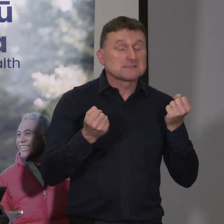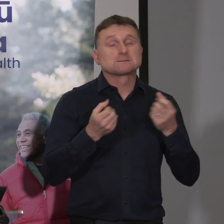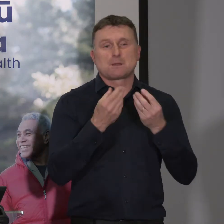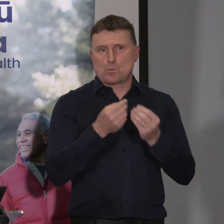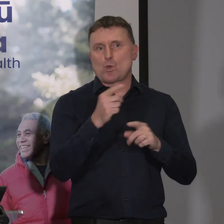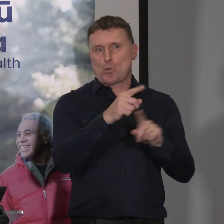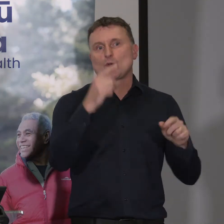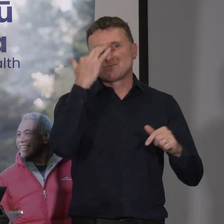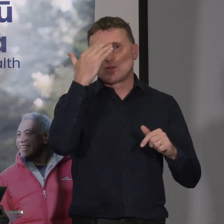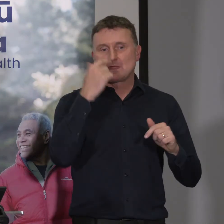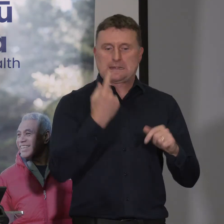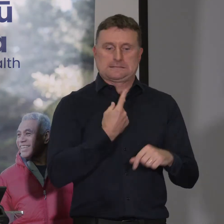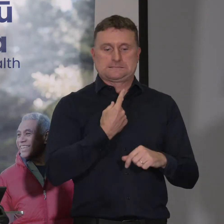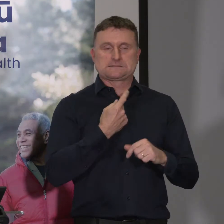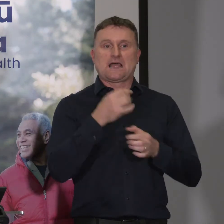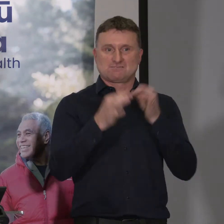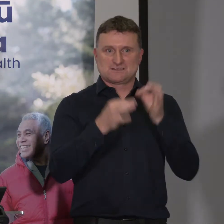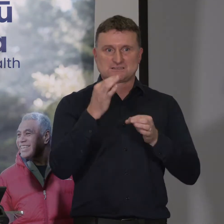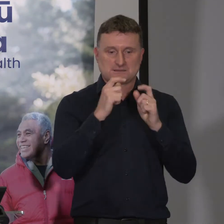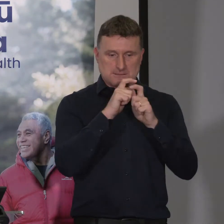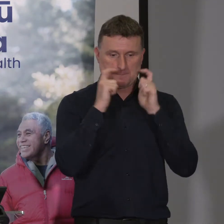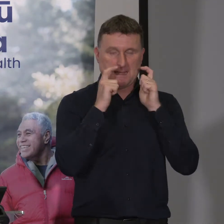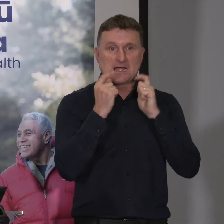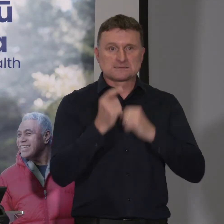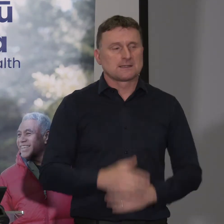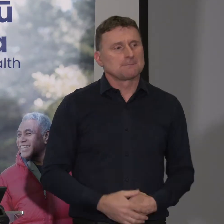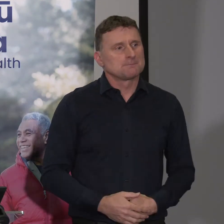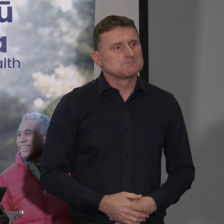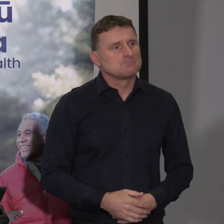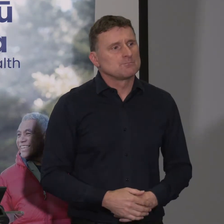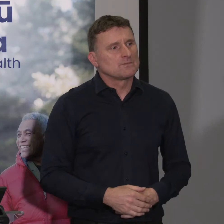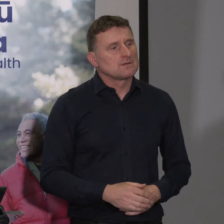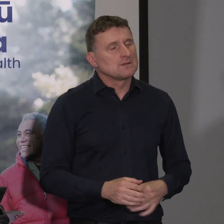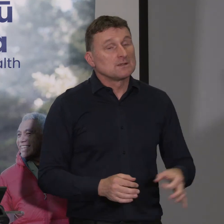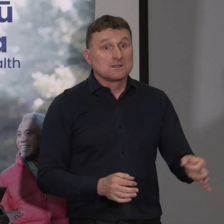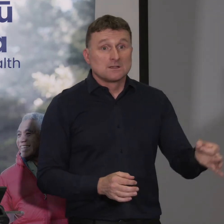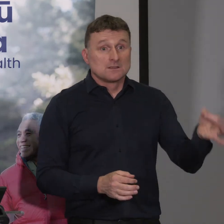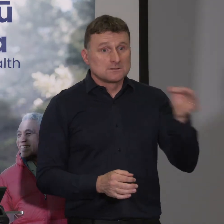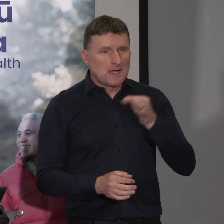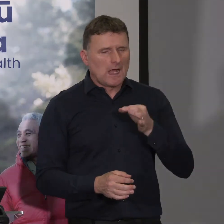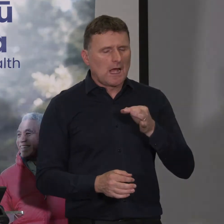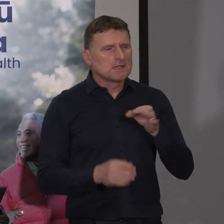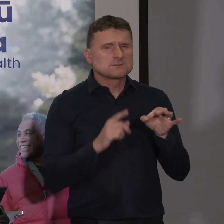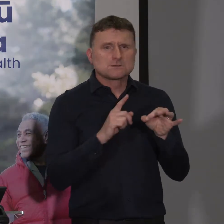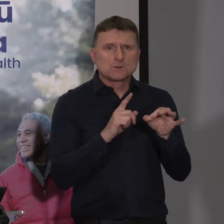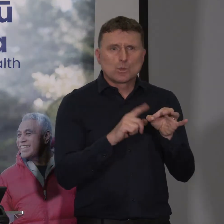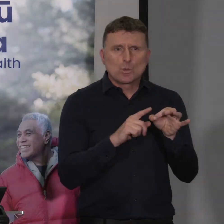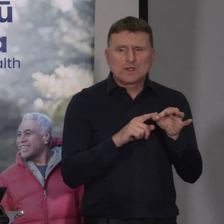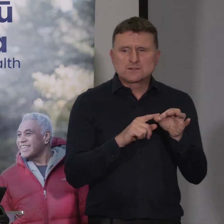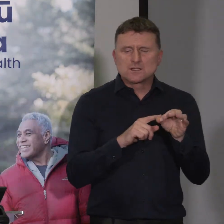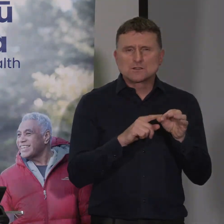increasing and projected to continue to increase, that now is a good time, if you are a public transport user, to reconsider your own mask use in those settings.